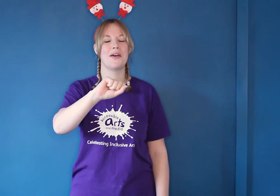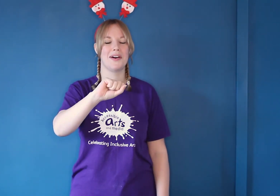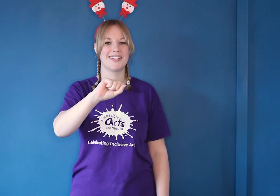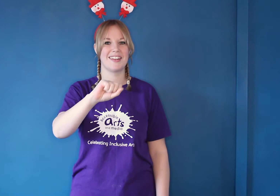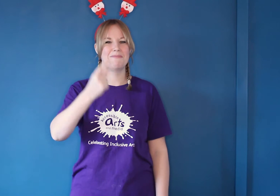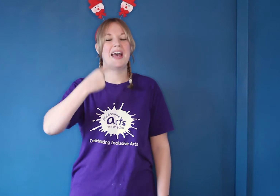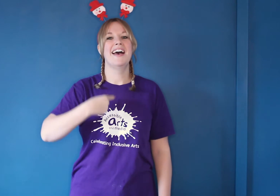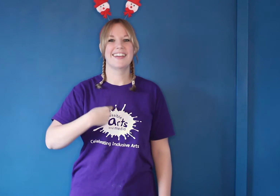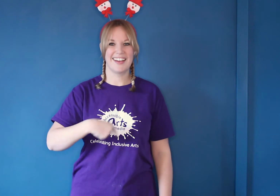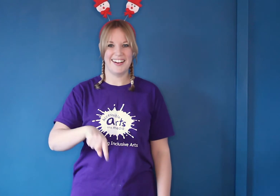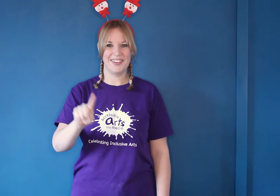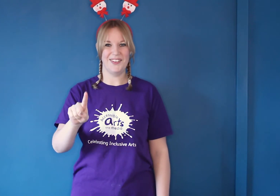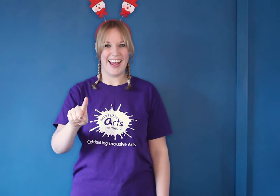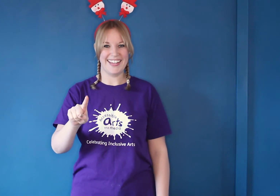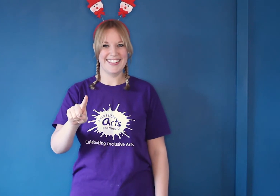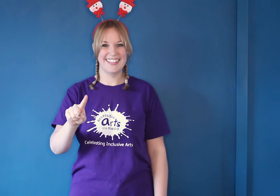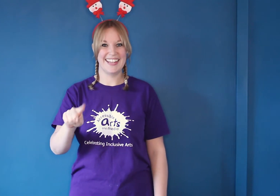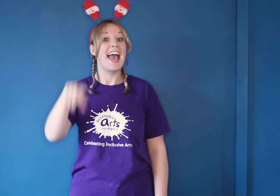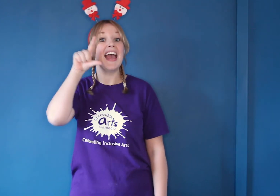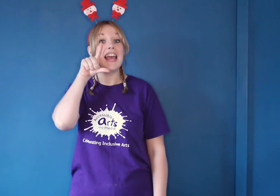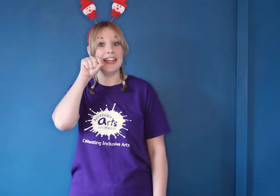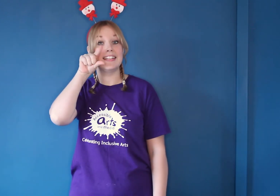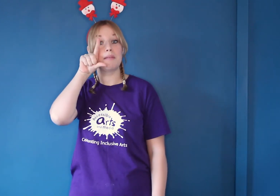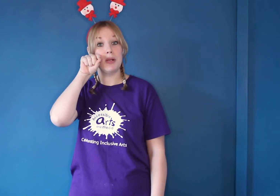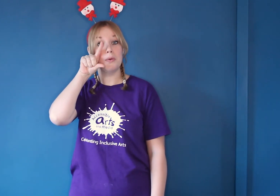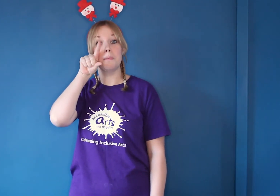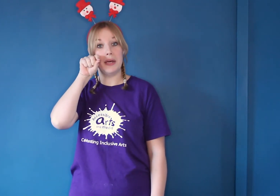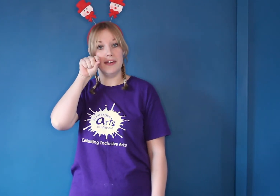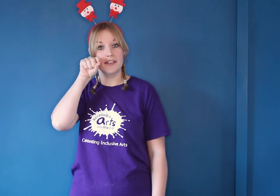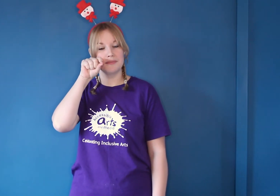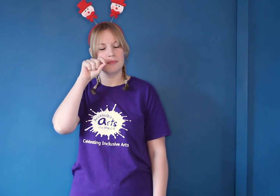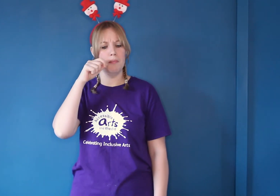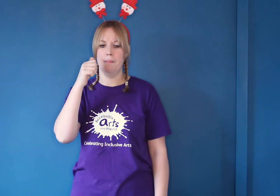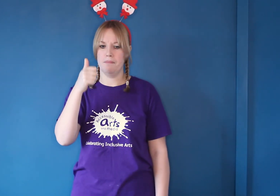Your turn. Gone away is the bluebird.